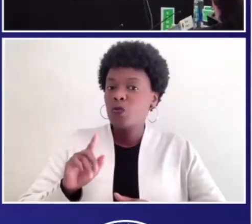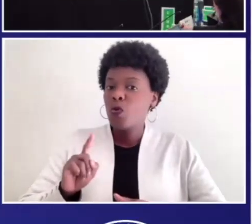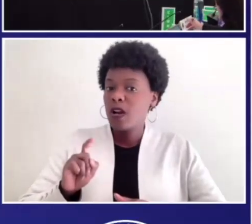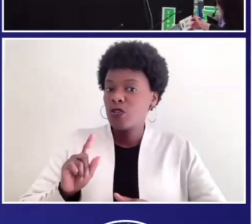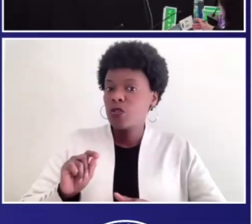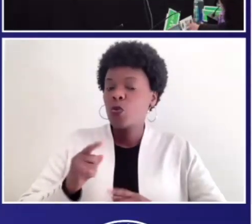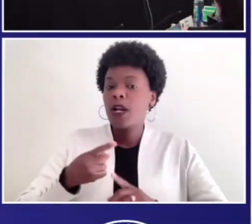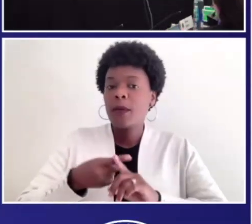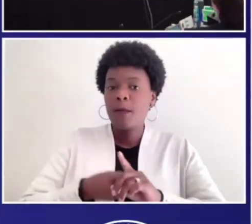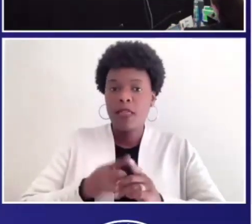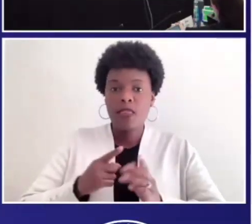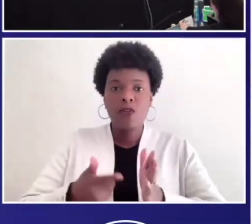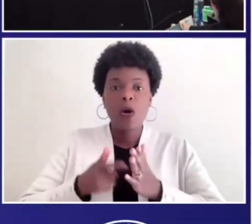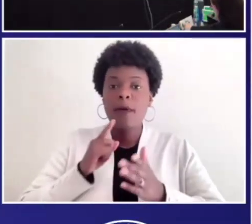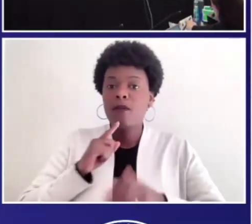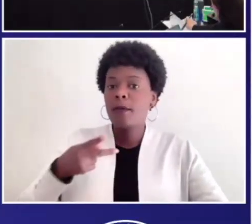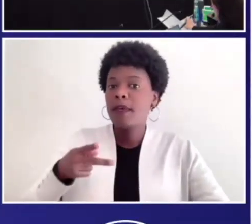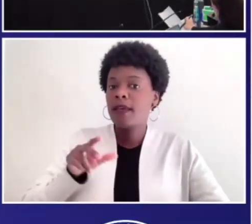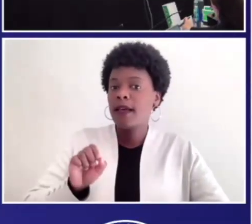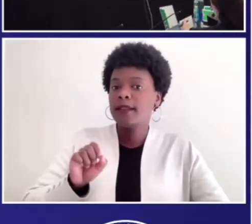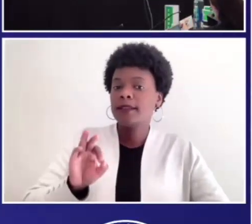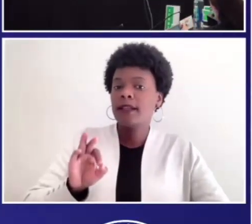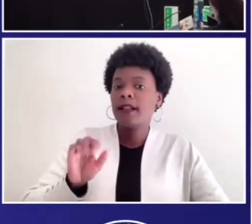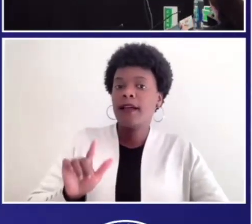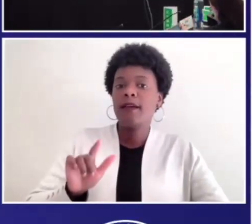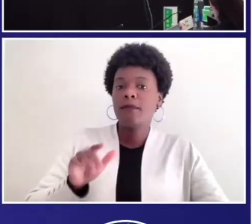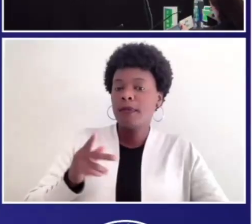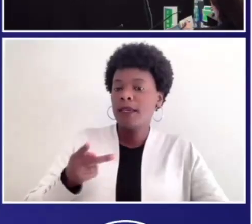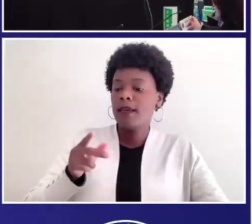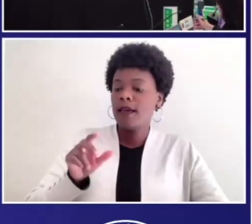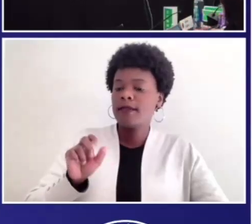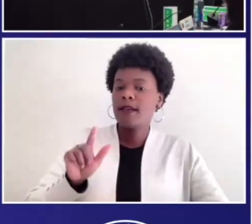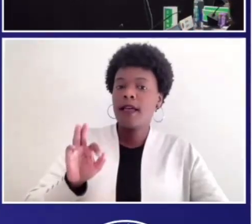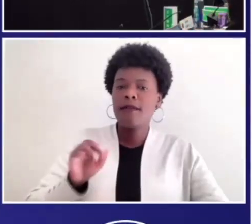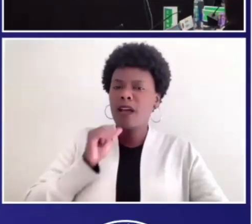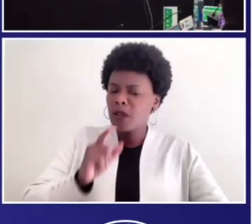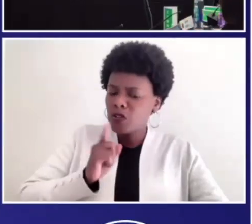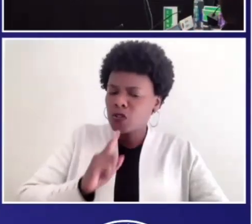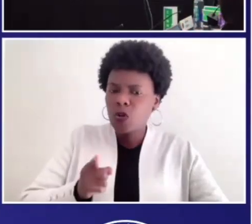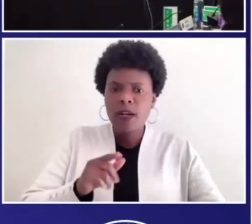for PSLF. I do not know if our Office of General Counsel would like to weigh in on